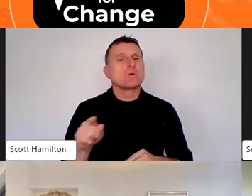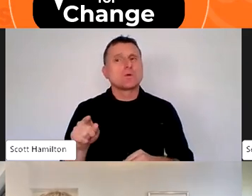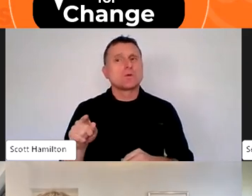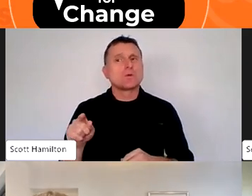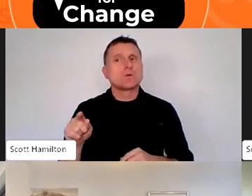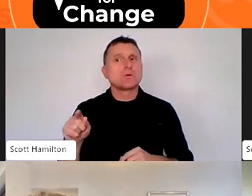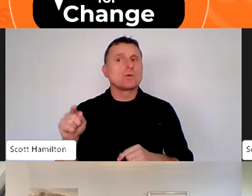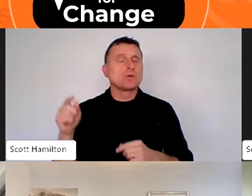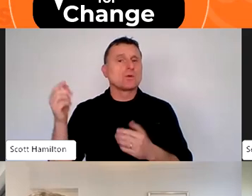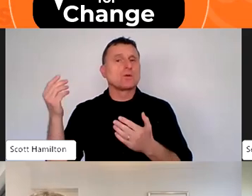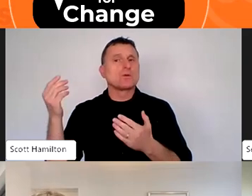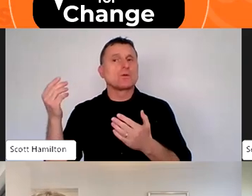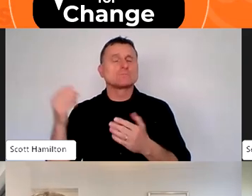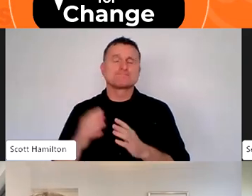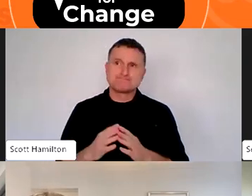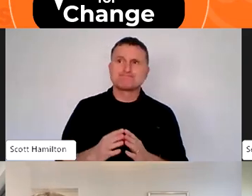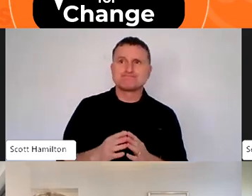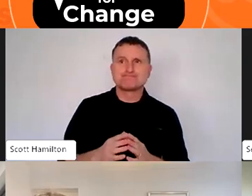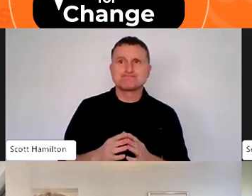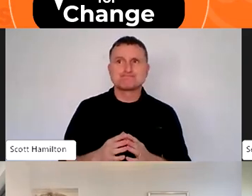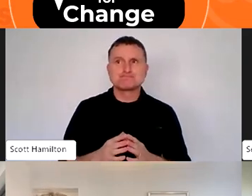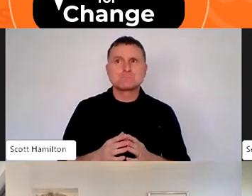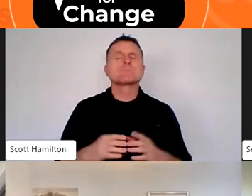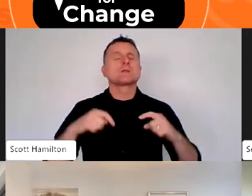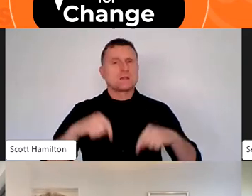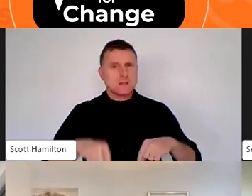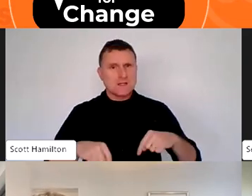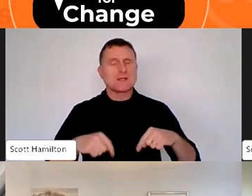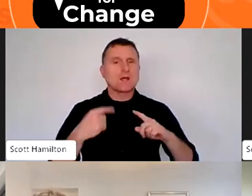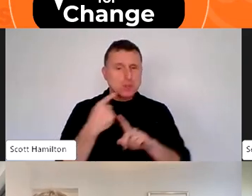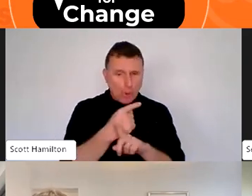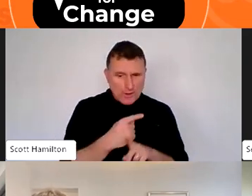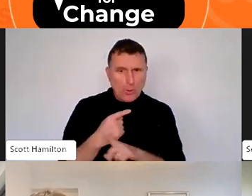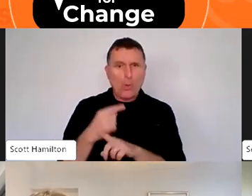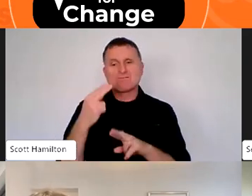advertising this seminar today. An inclusive education is a collective